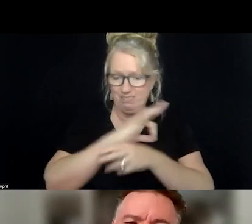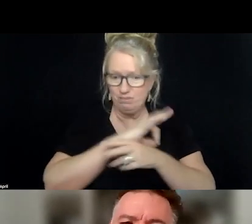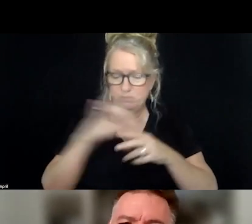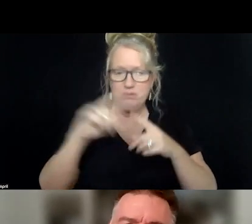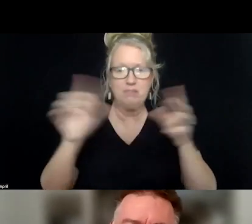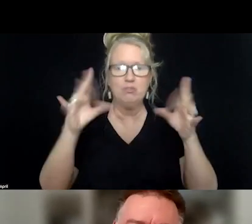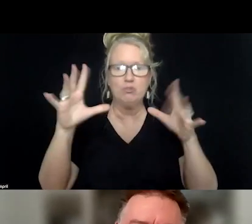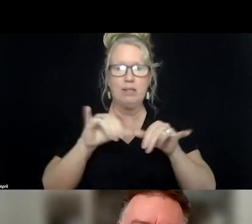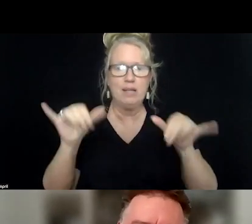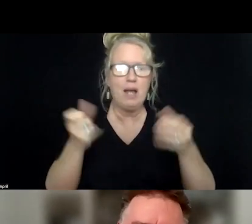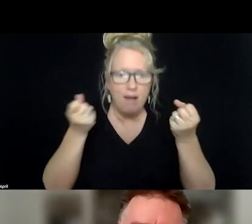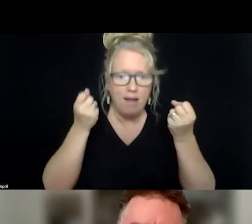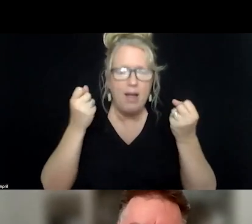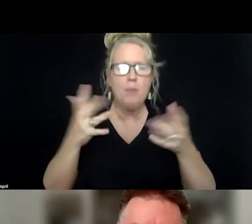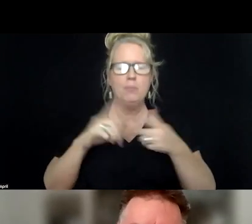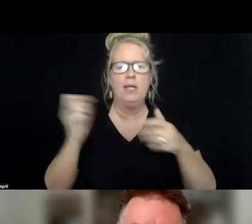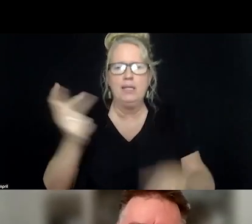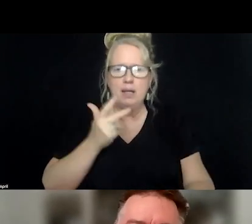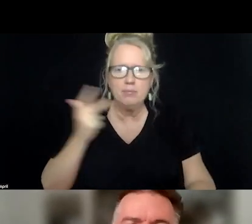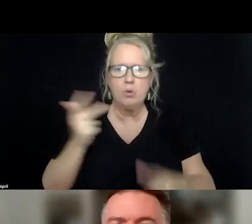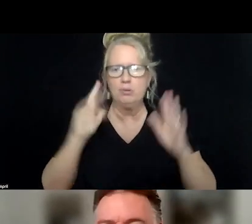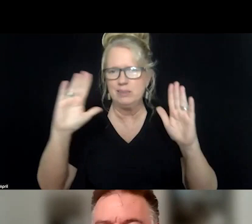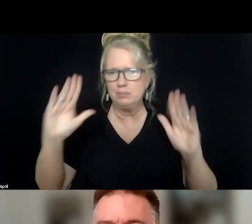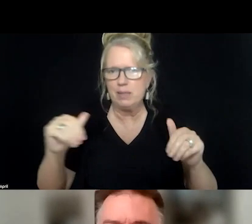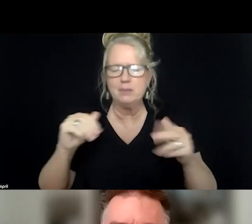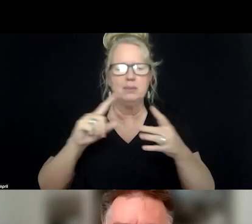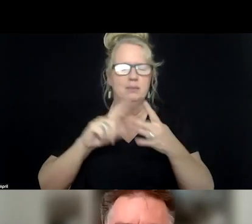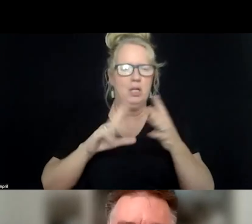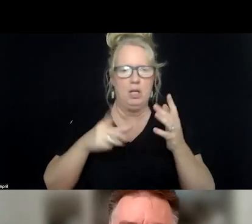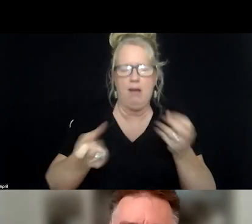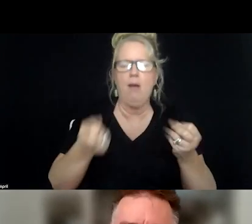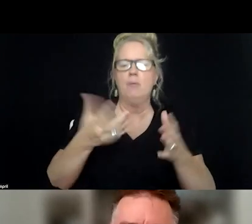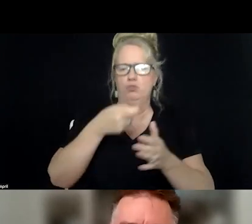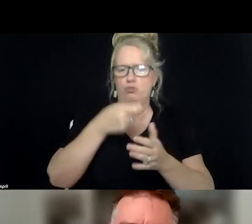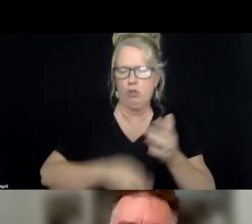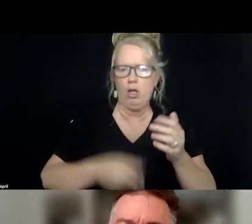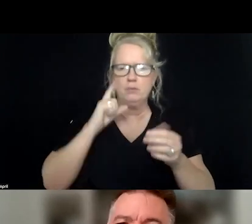MANY EPISODES OF CRISIS DO WE EXPECT AND HOW MUCH WOULD IT COST?